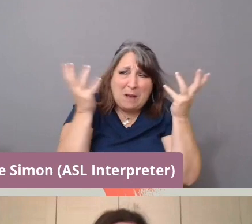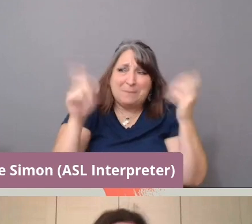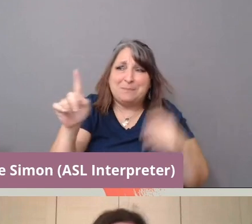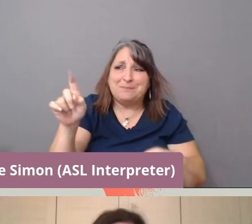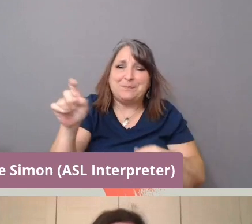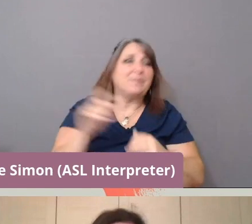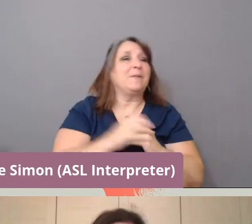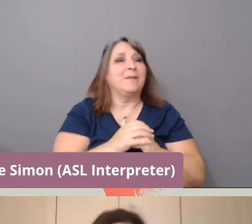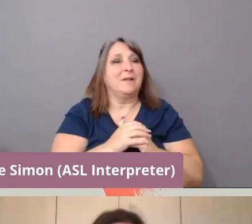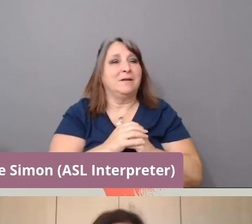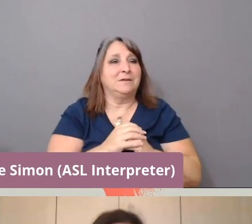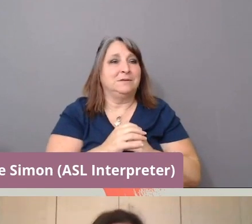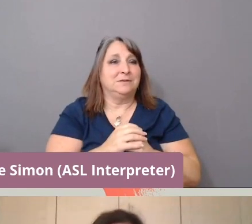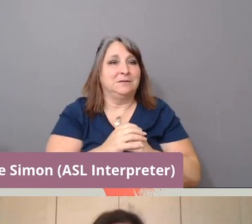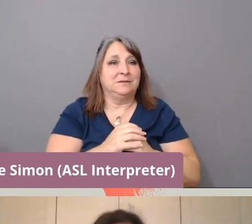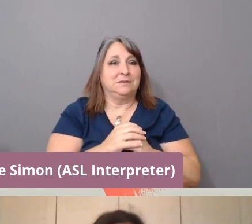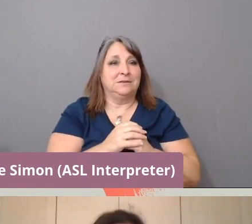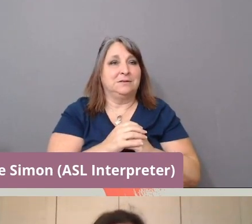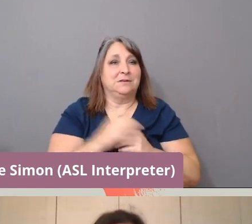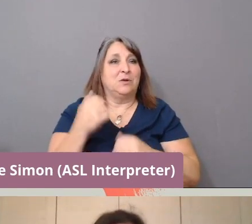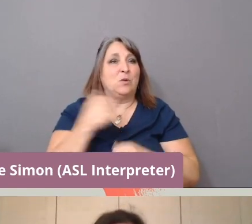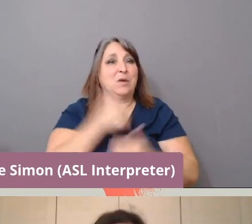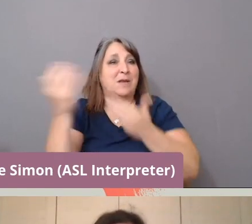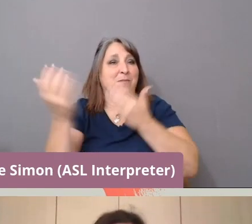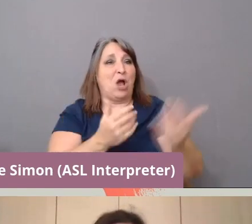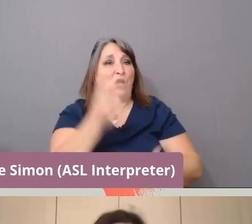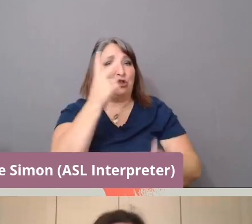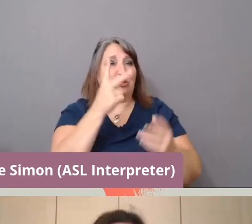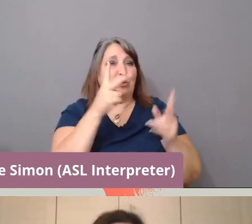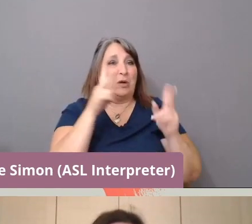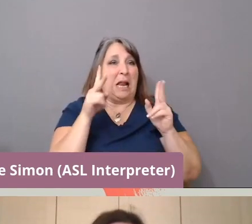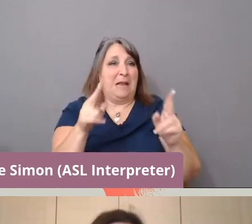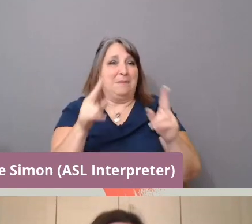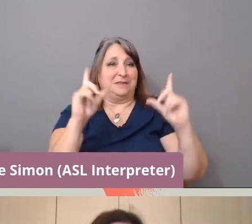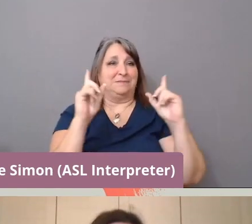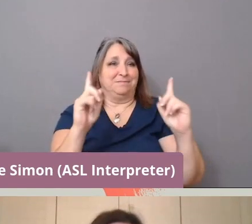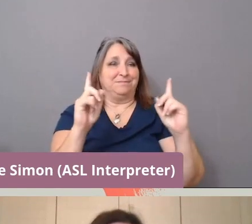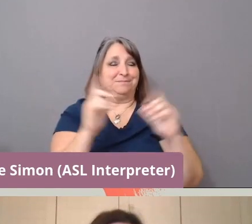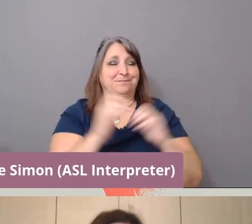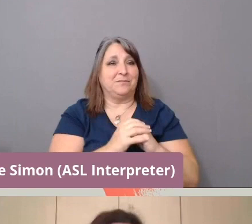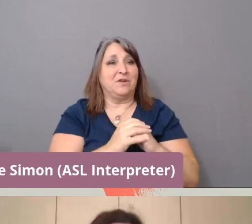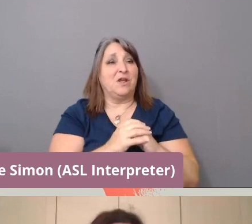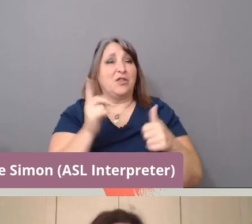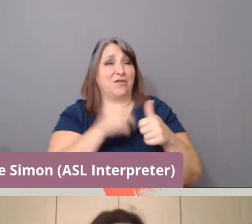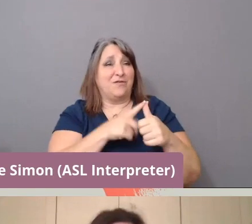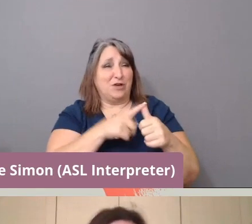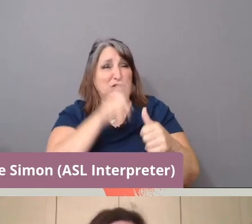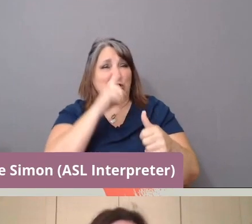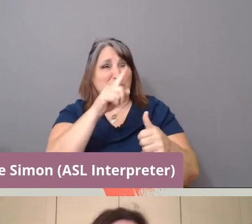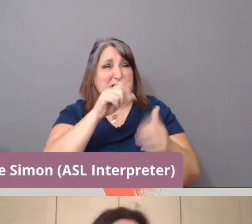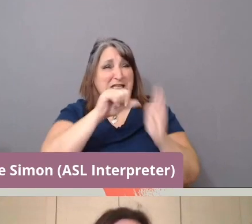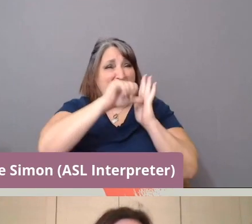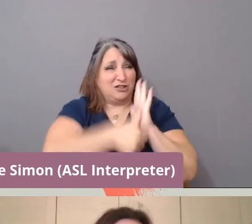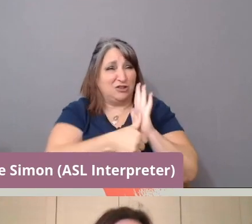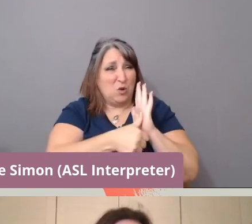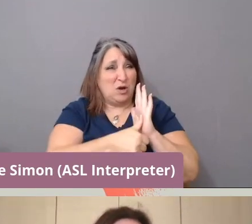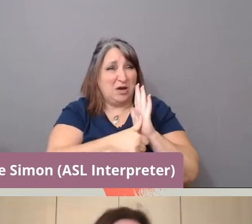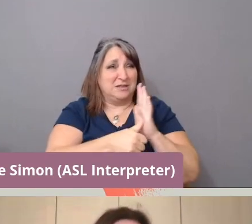So we brought two clips. But the first one, I think, underscores the necessity of being really involved